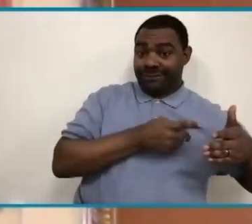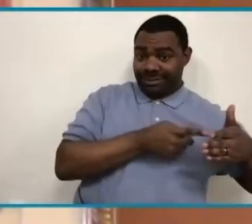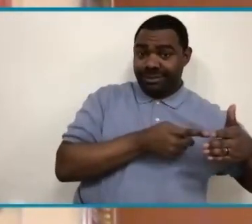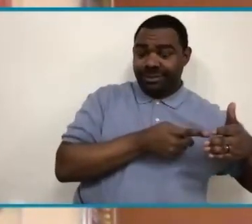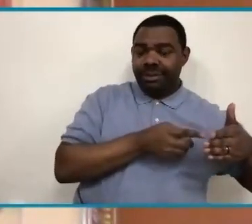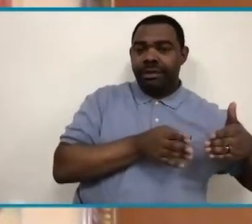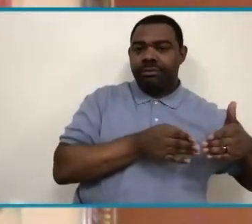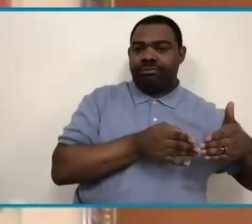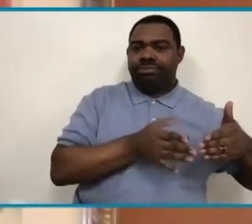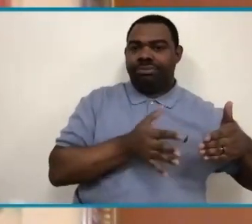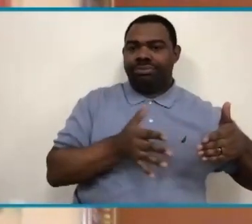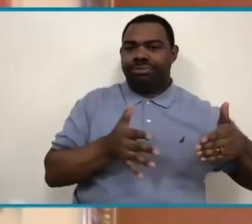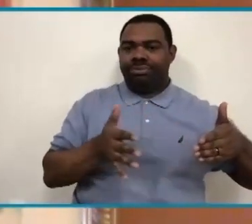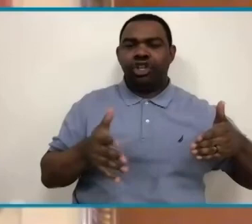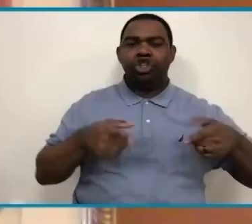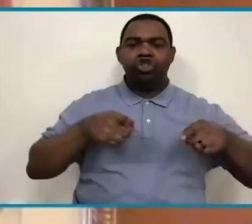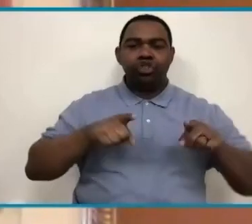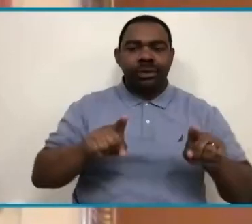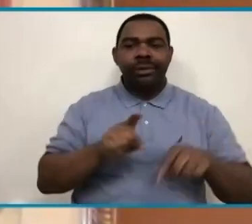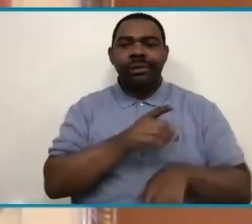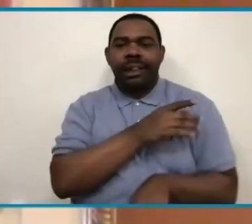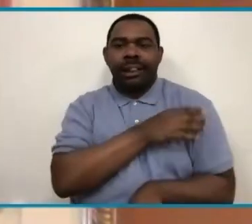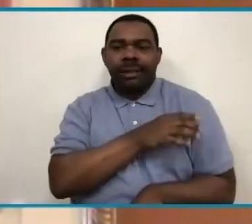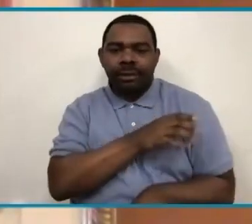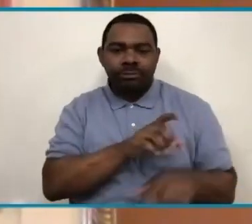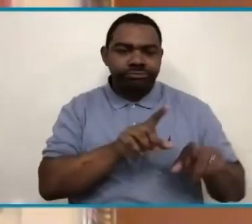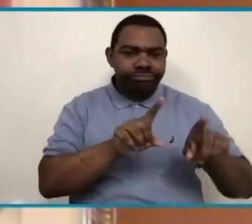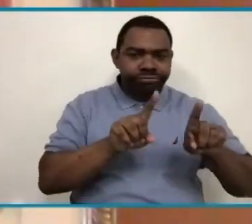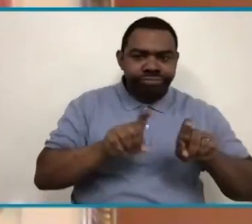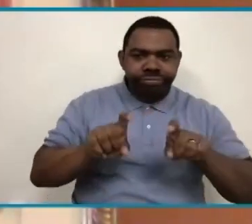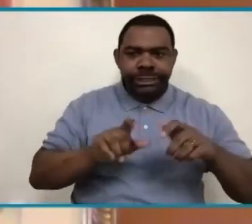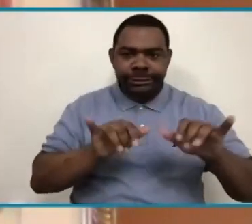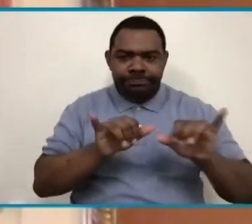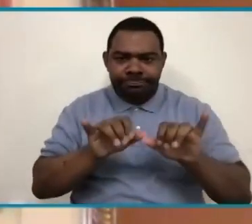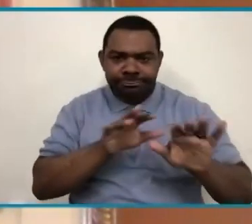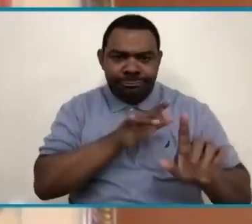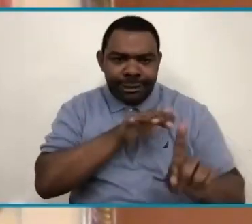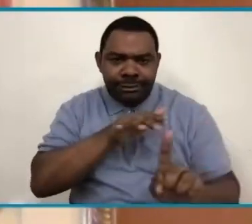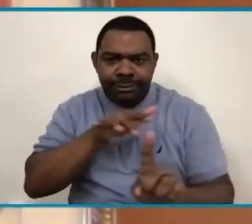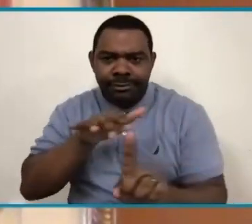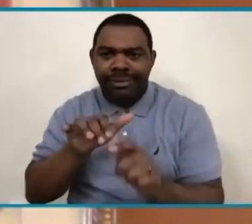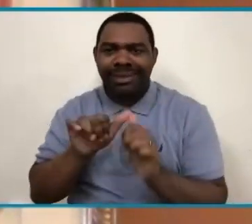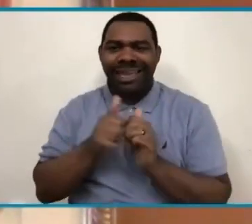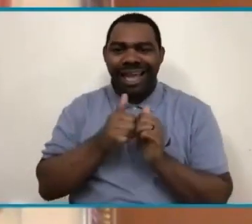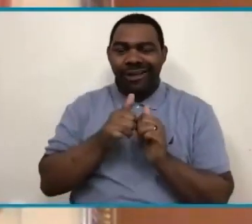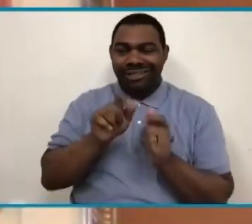the experimental measures that we are deriving, and then how does that change over time.